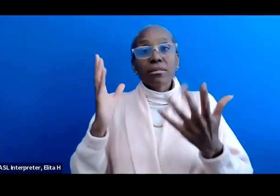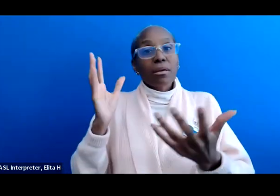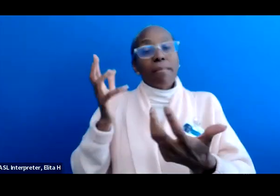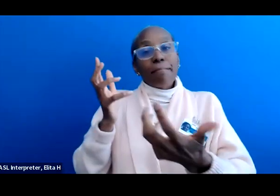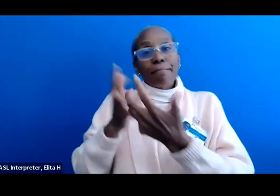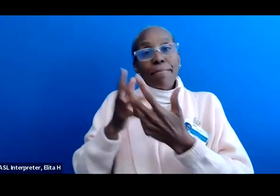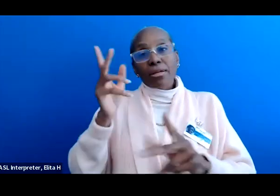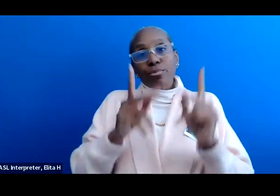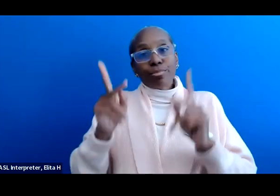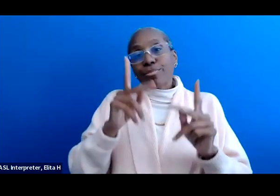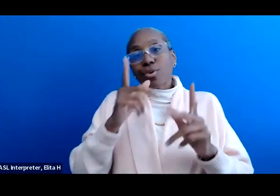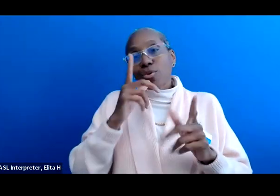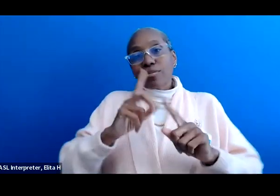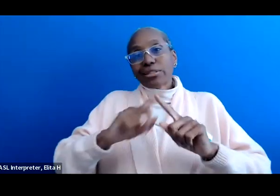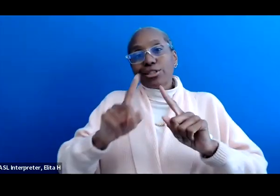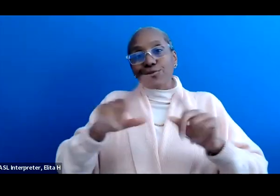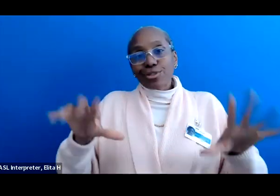who have different challenges in life.